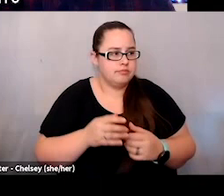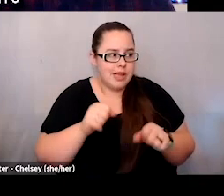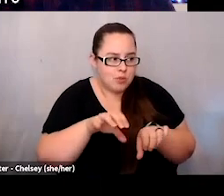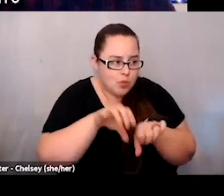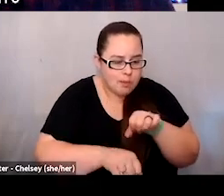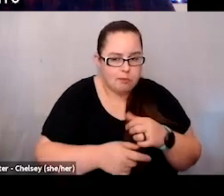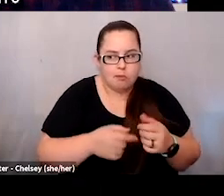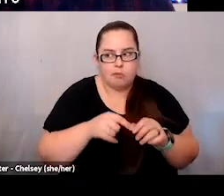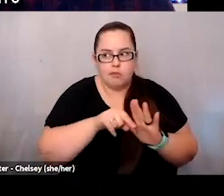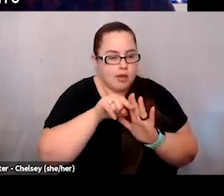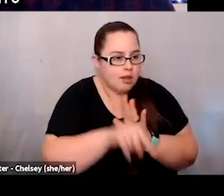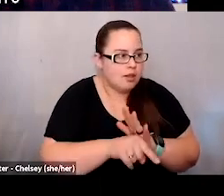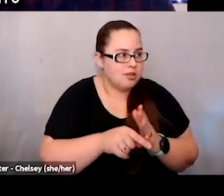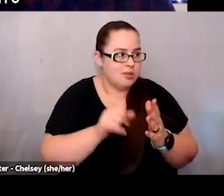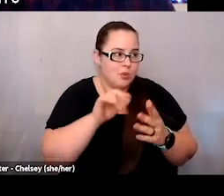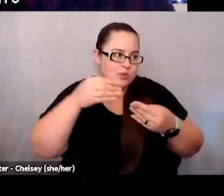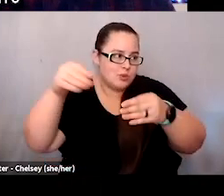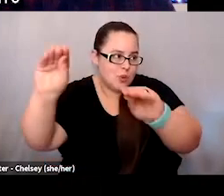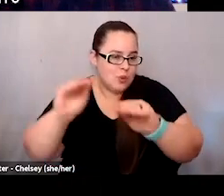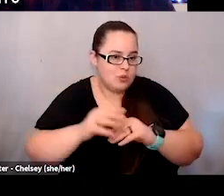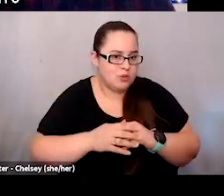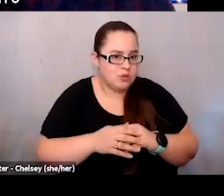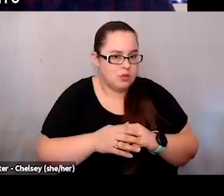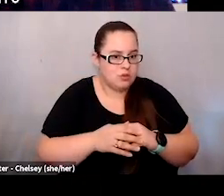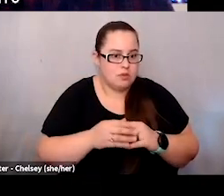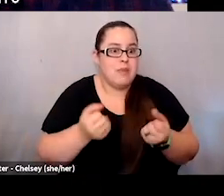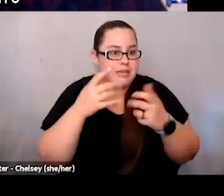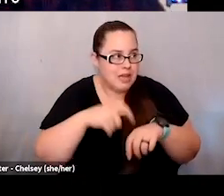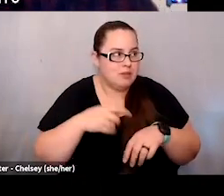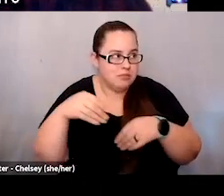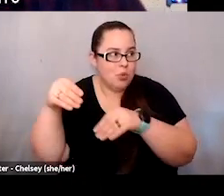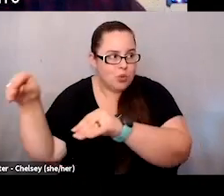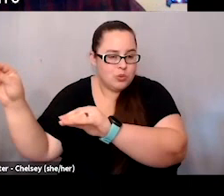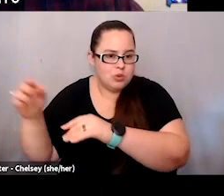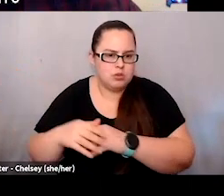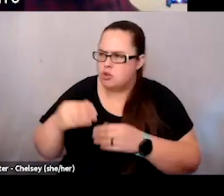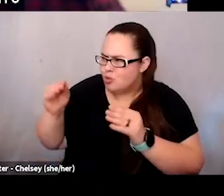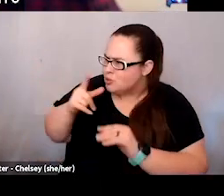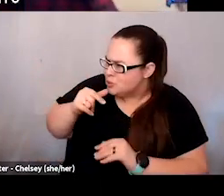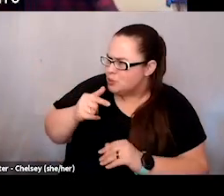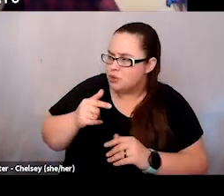You can just get stolen and what happens to you can get raped you can get killed for sold